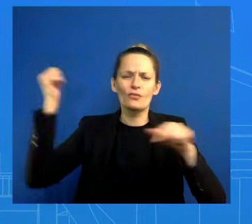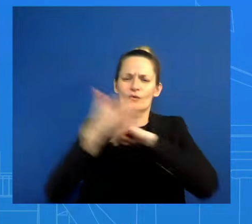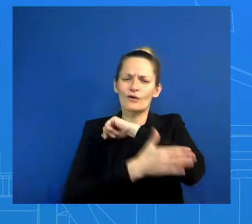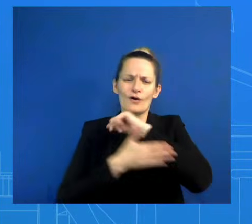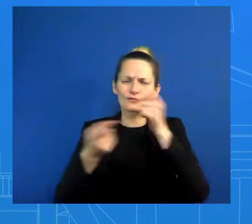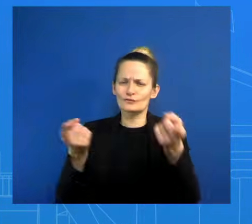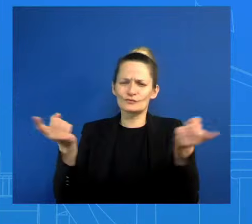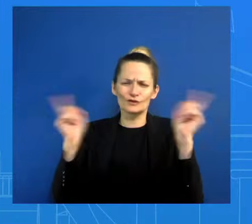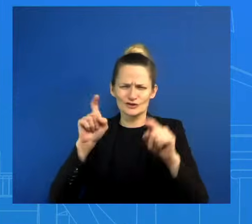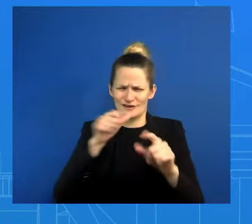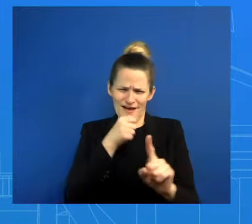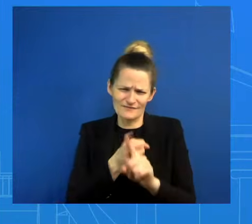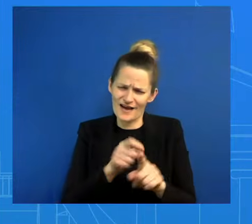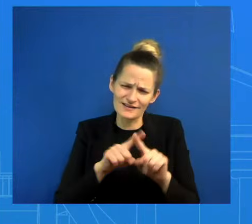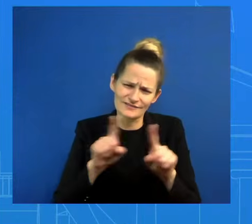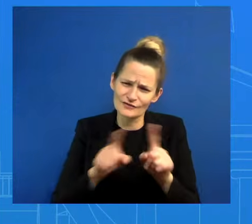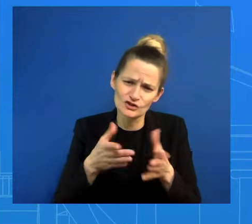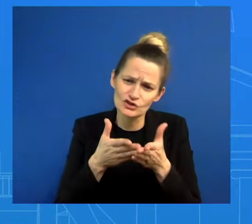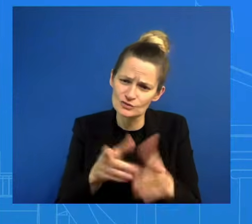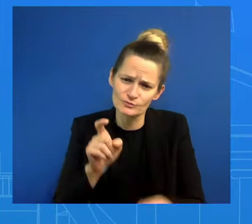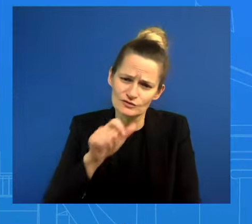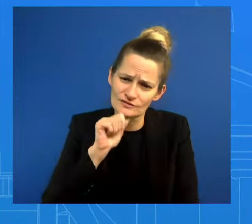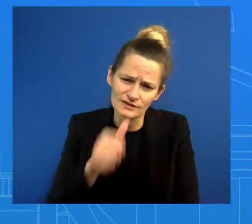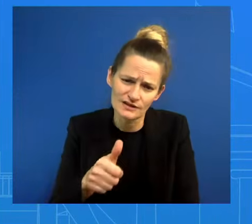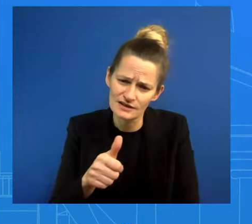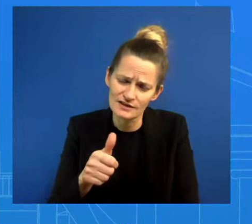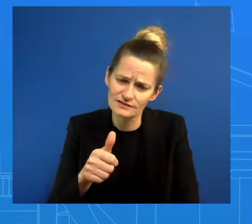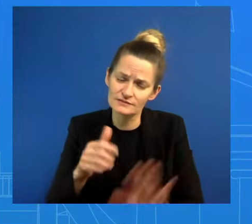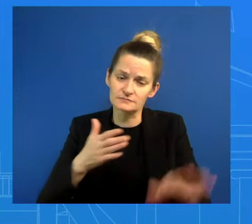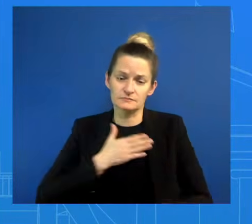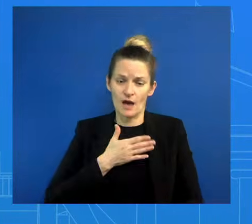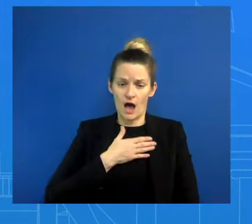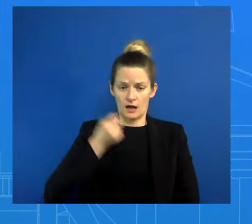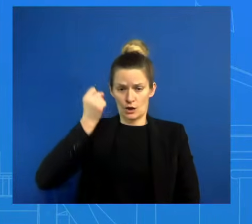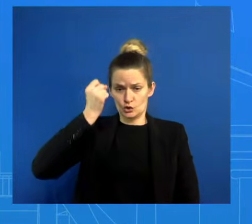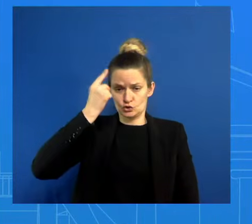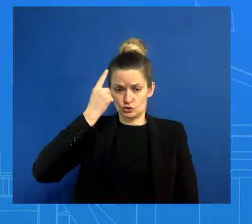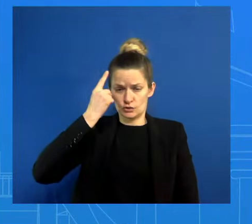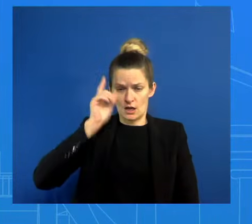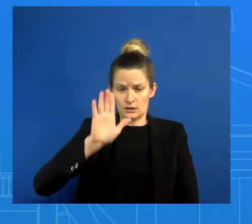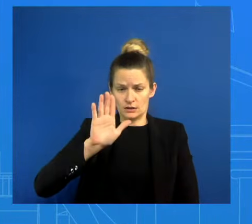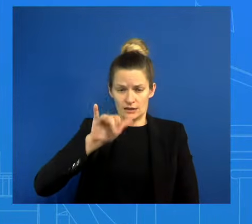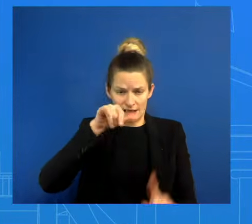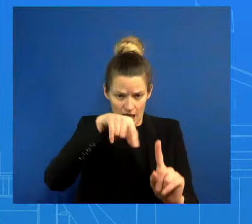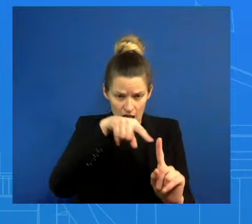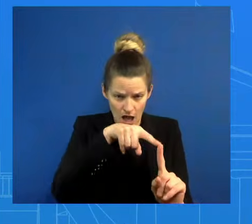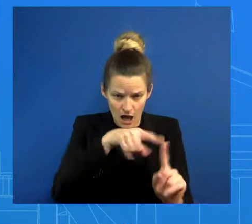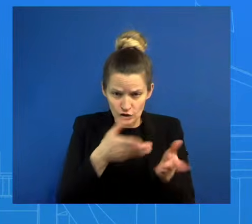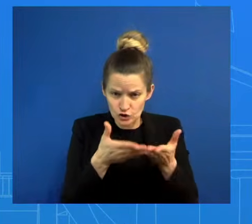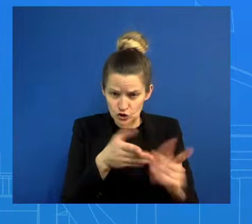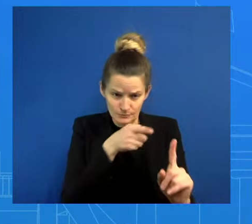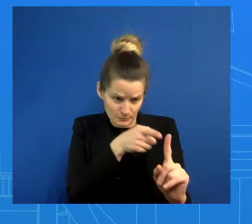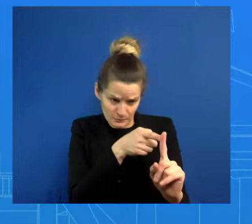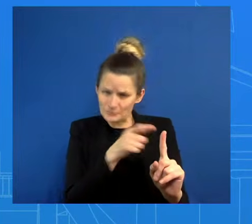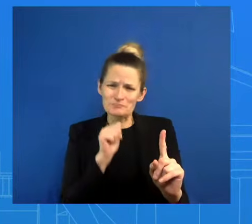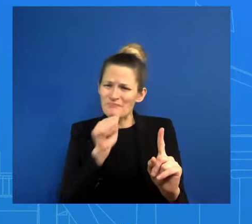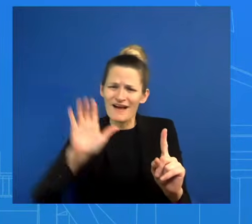and are not affected by the cap. So, Turkey has made clear they share our interest in a well-supplied market,